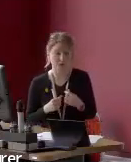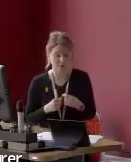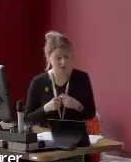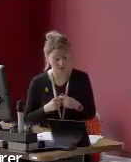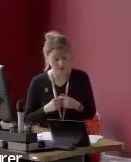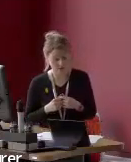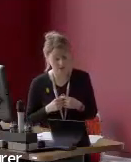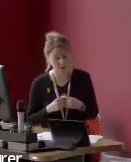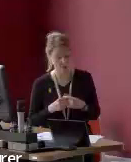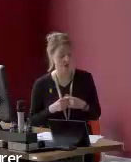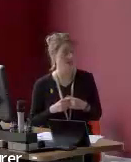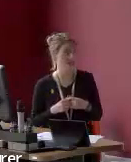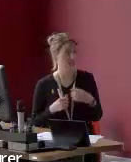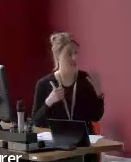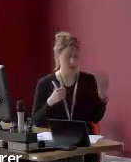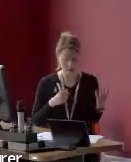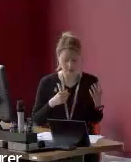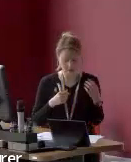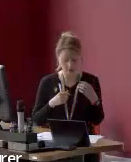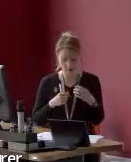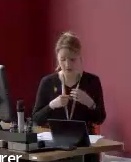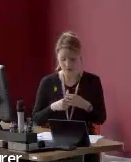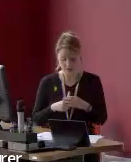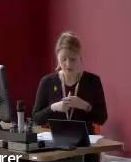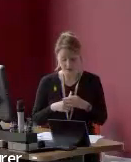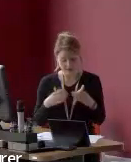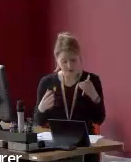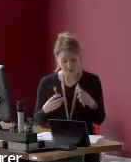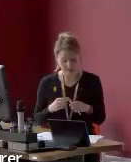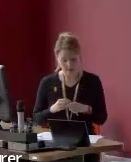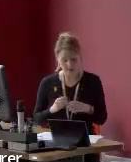with lived experience about what findings means to their lives and. The difference this can make,